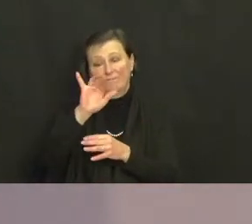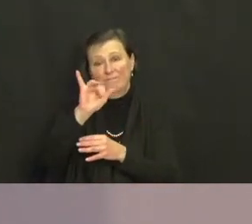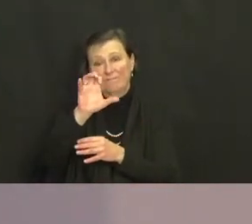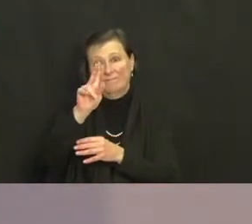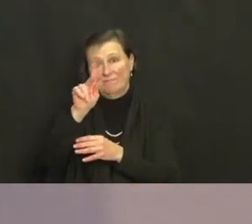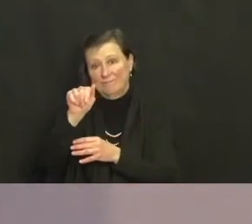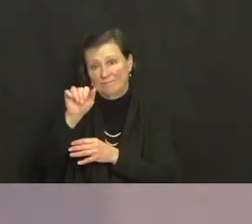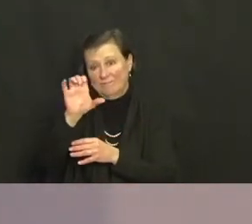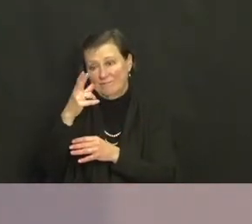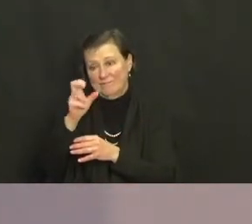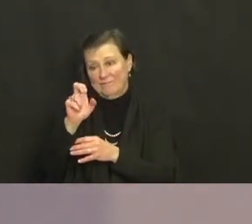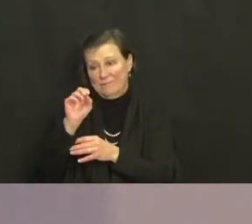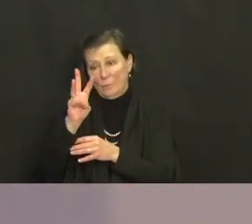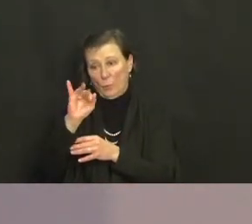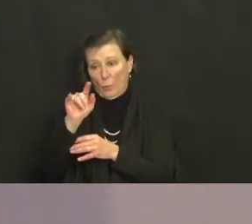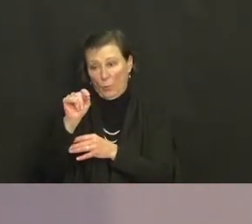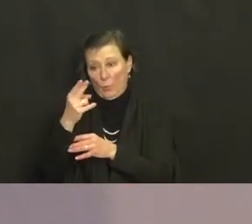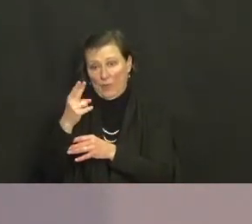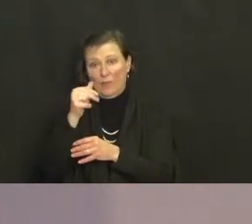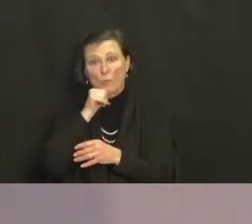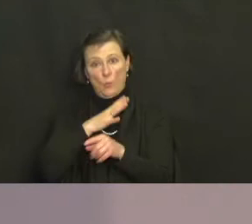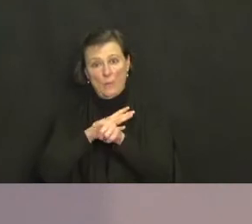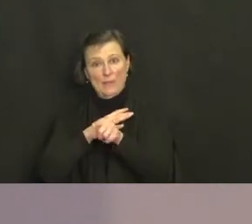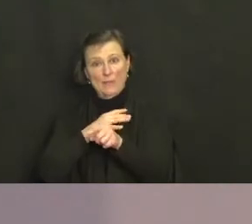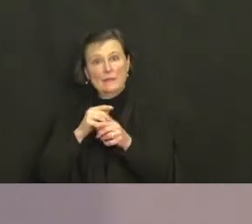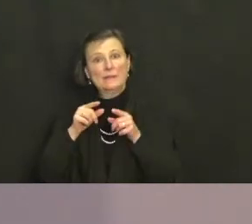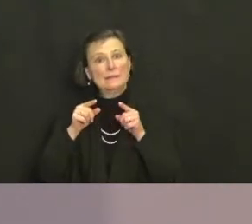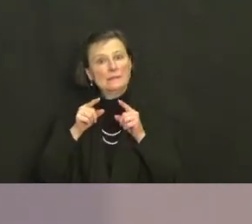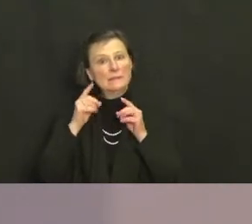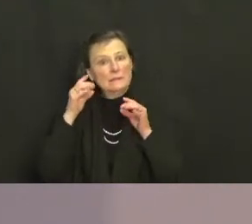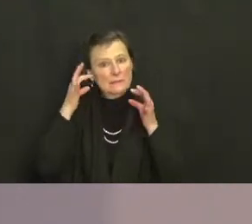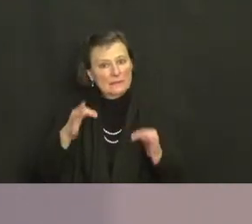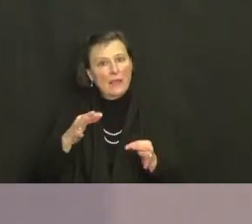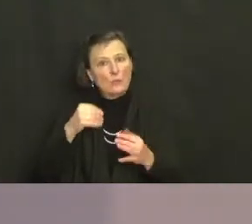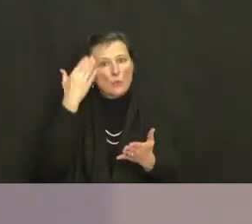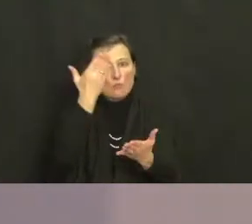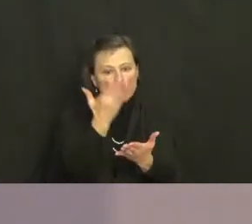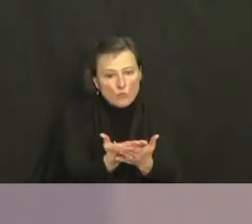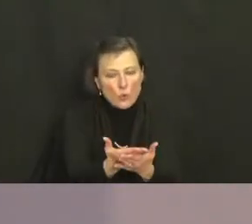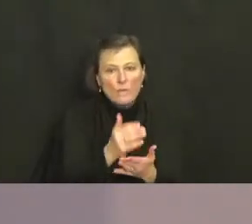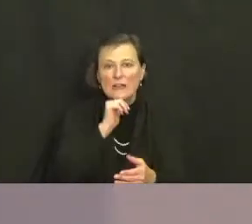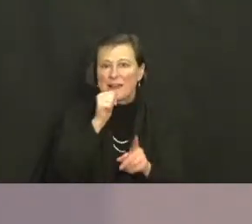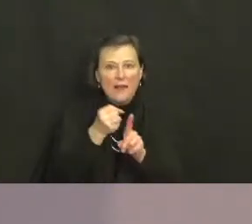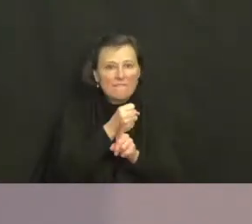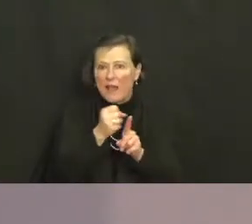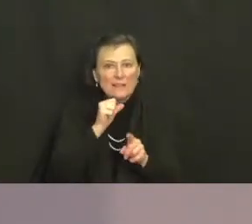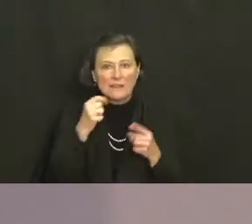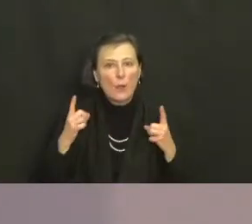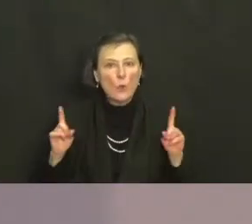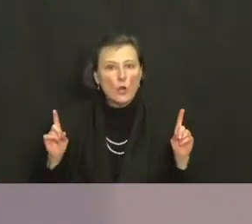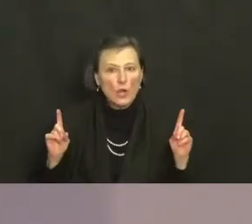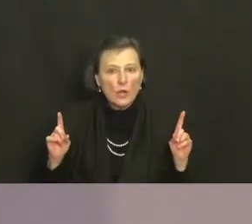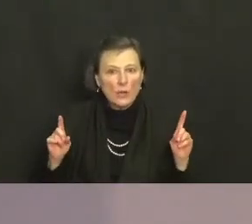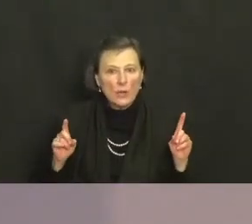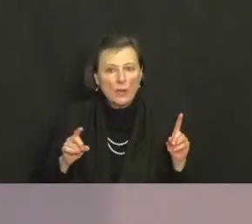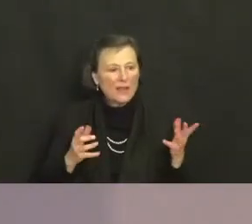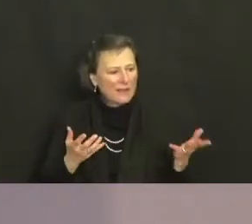out to prove that non-violence just doesn't work. It was -- it's impractical and it's ineffective.